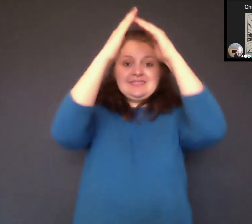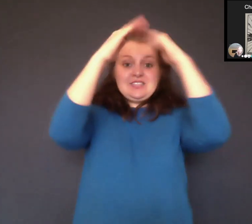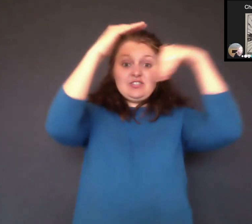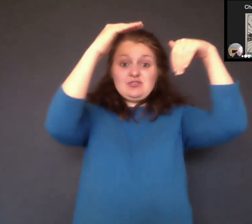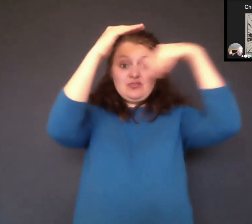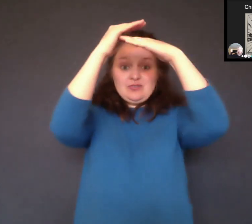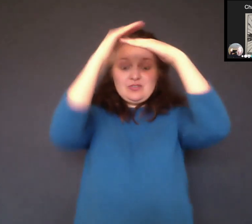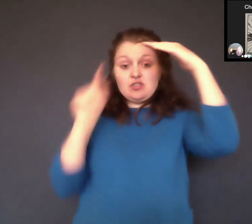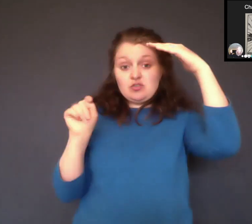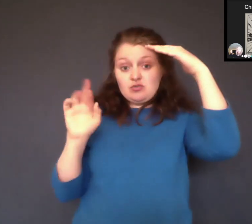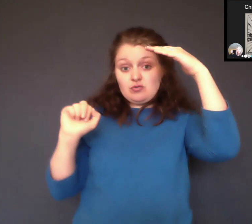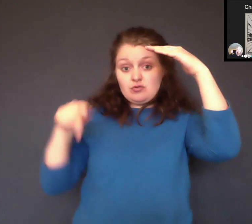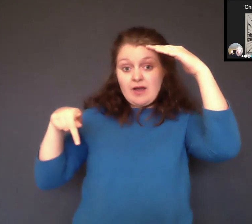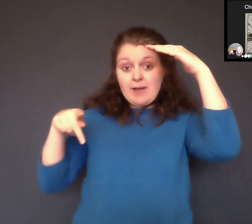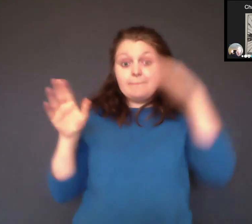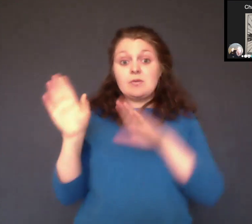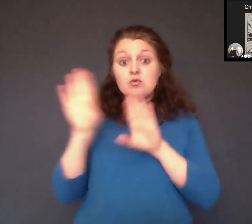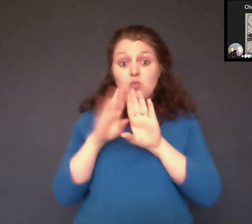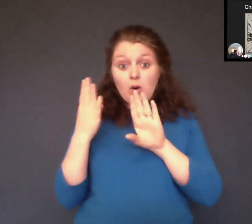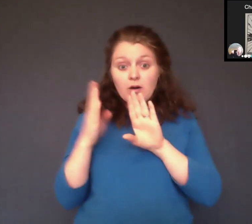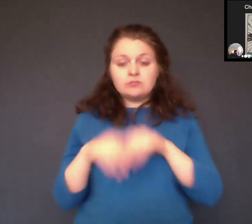so i don't know if you've ever seen in somebody's house there's like a